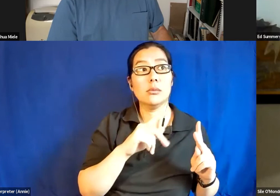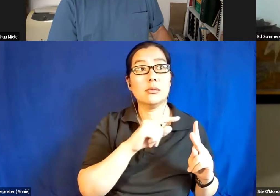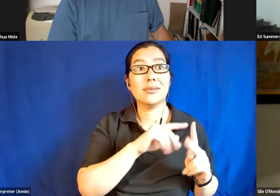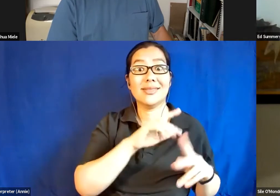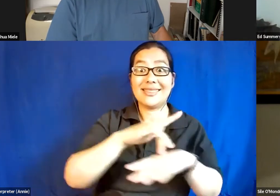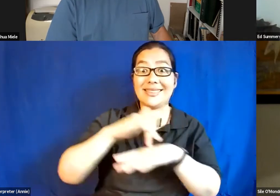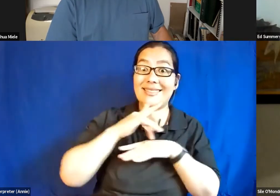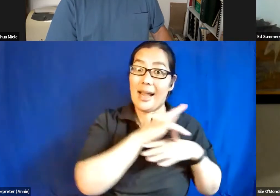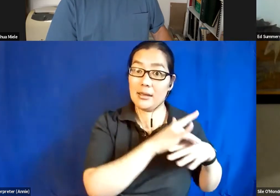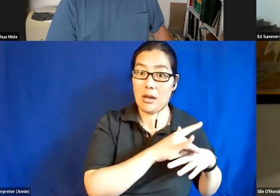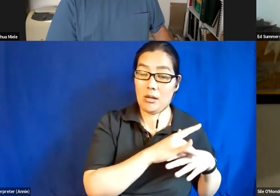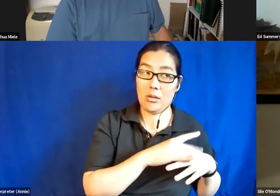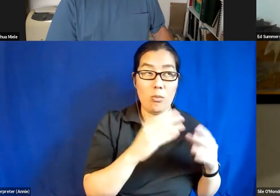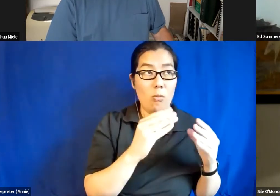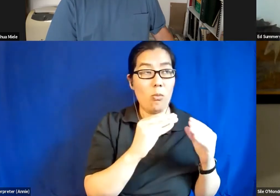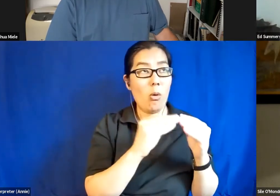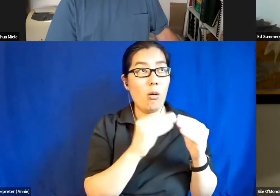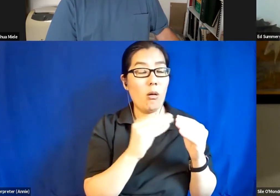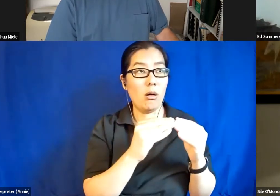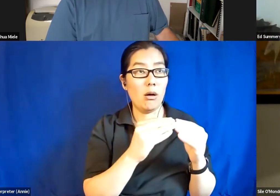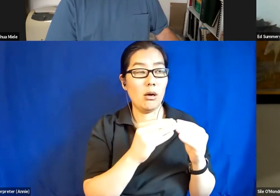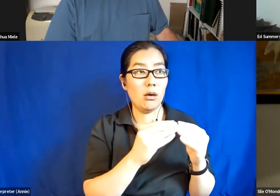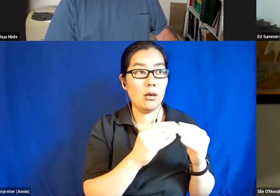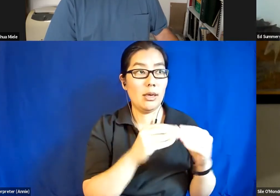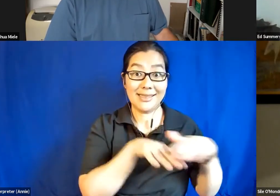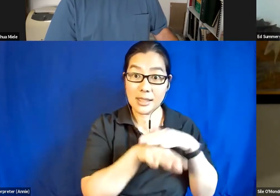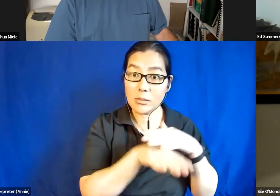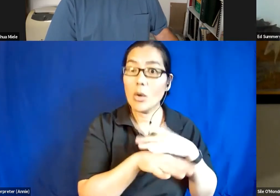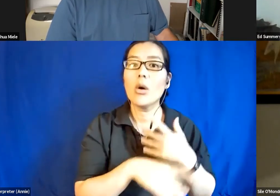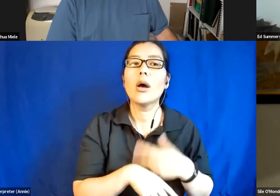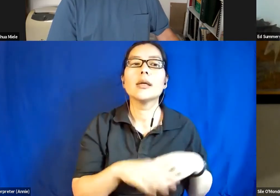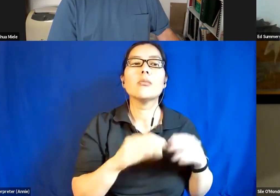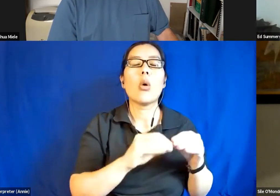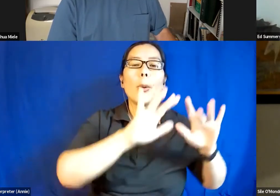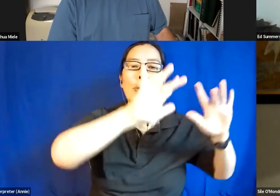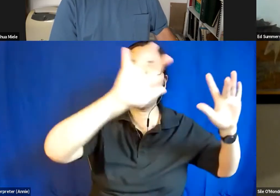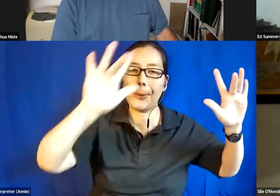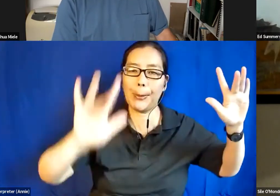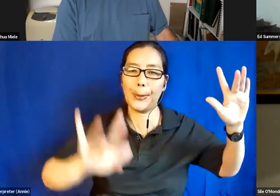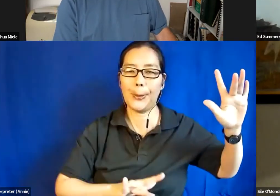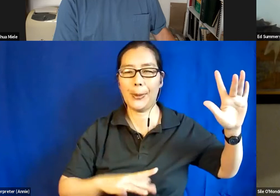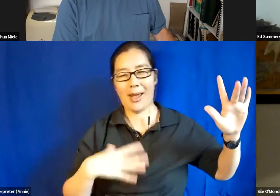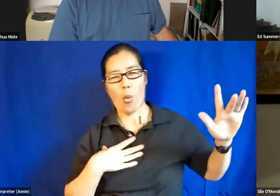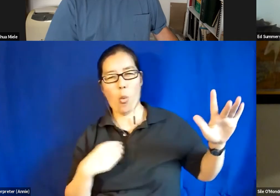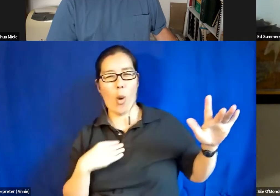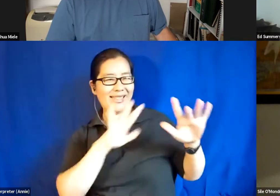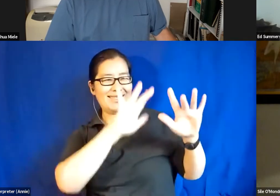space or empty space around components of the image so those components can be